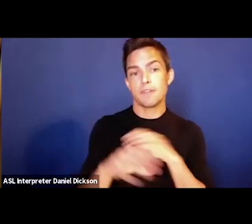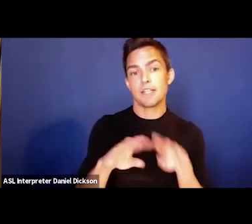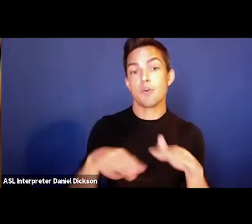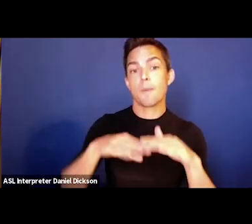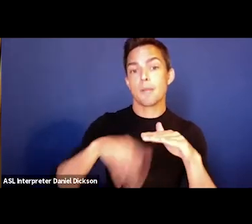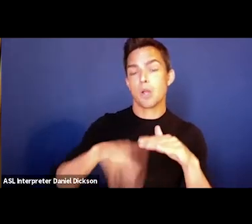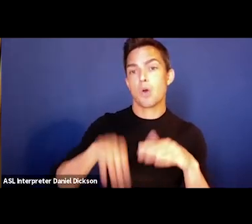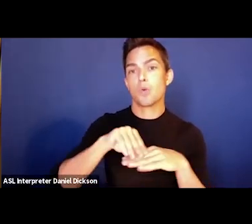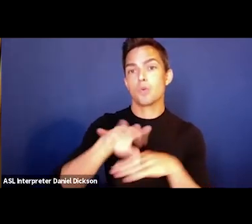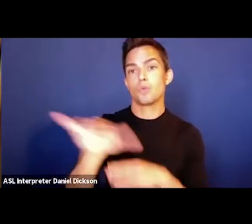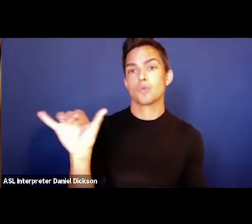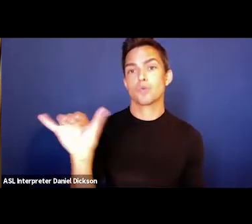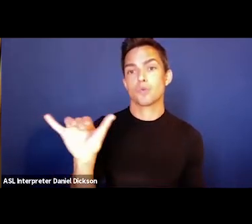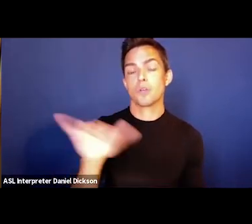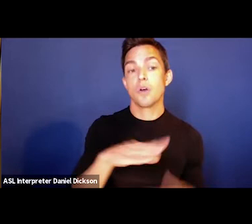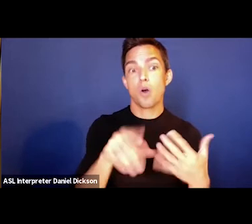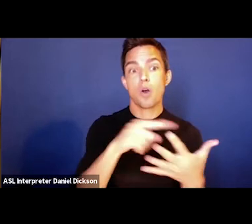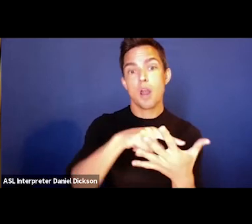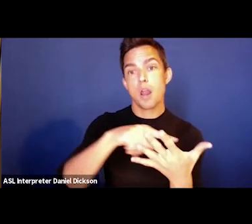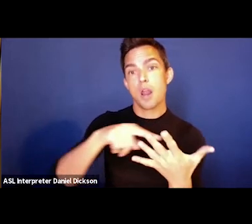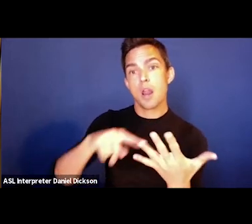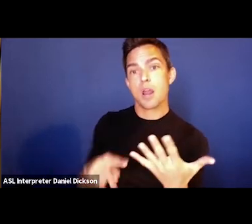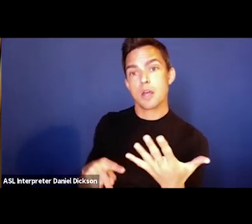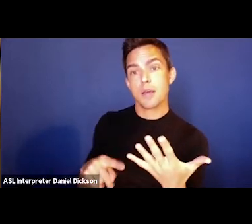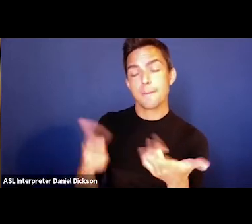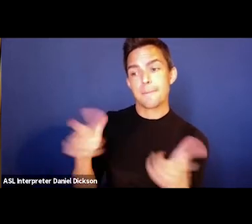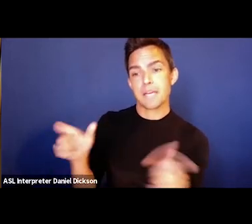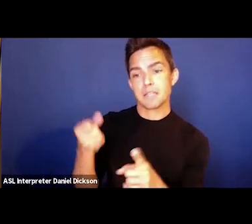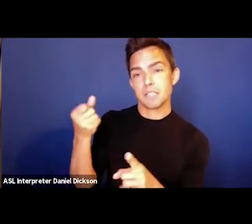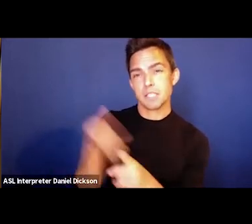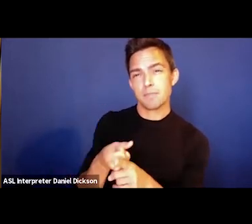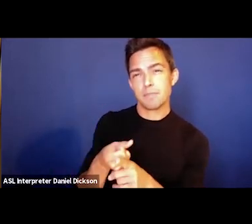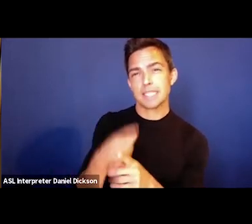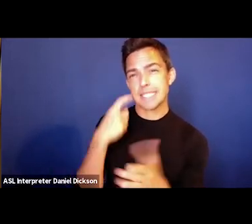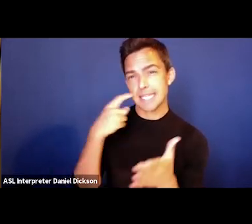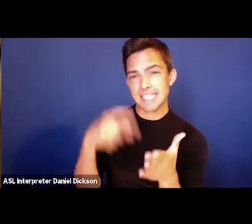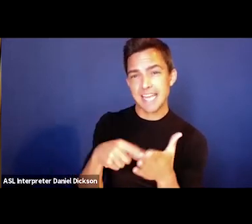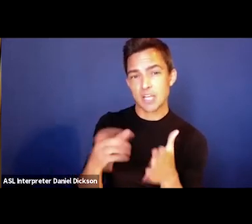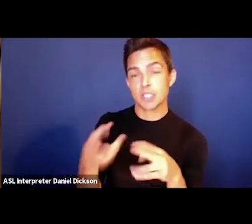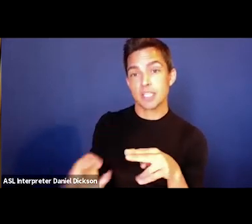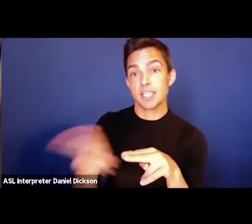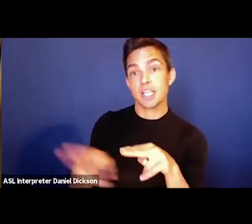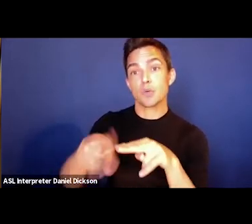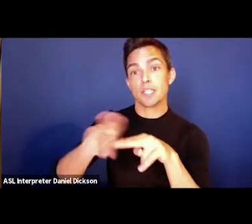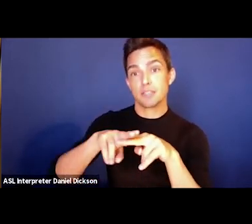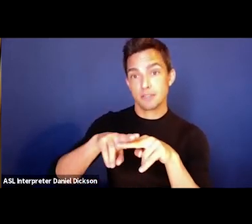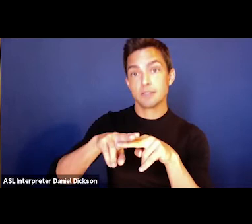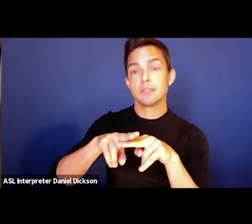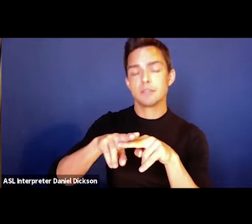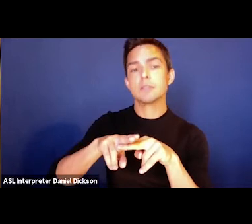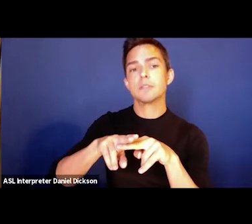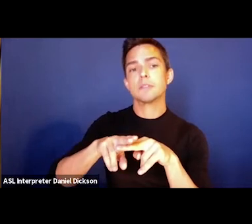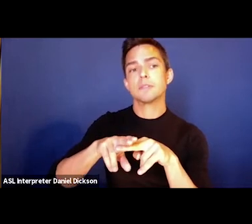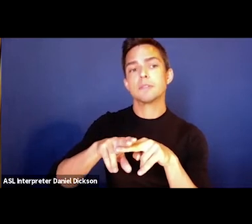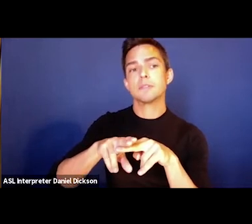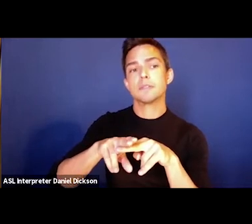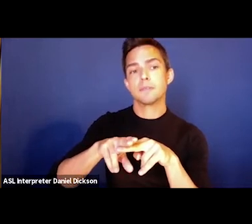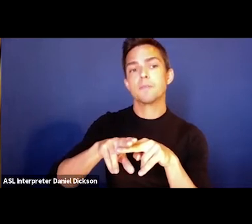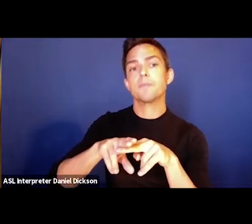so all of these significant impact our indicators increased the experience of loneliness